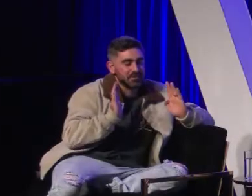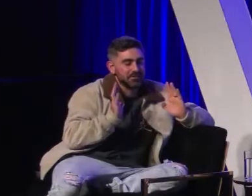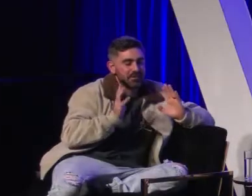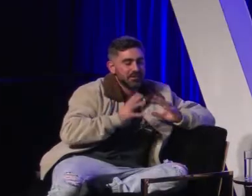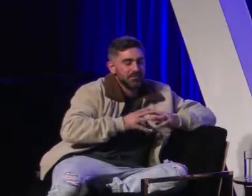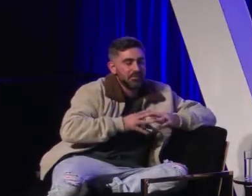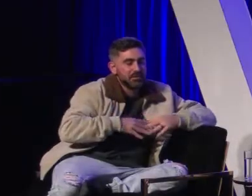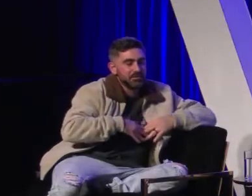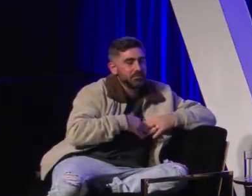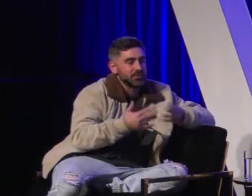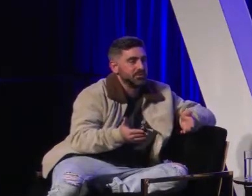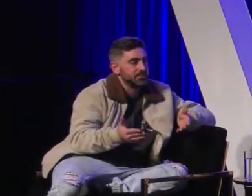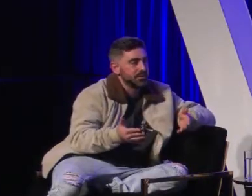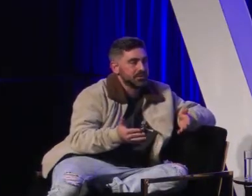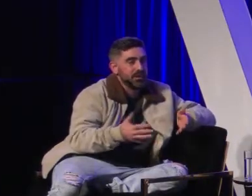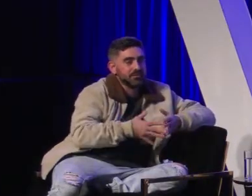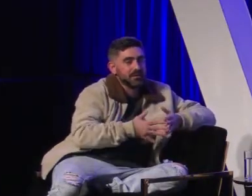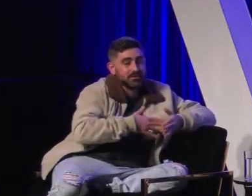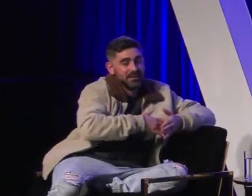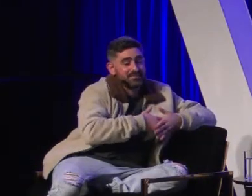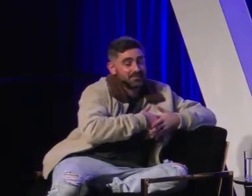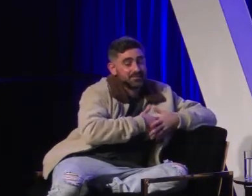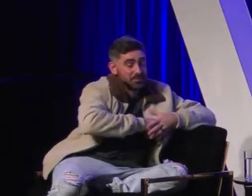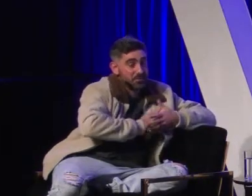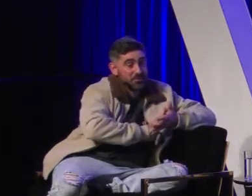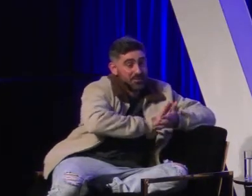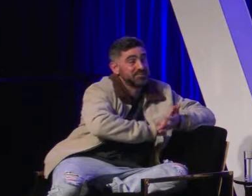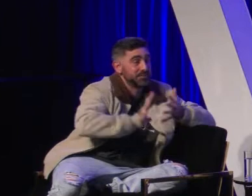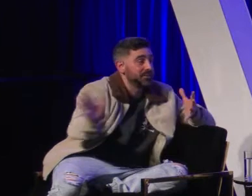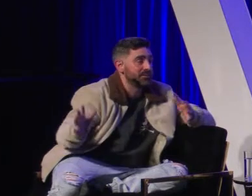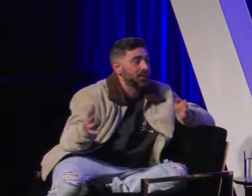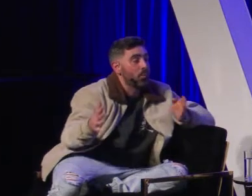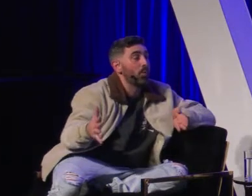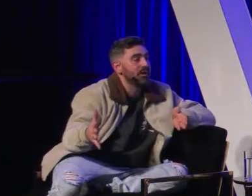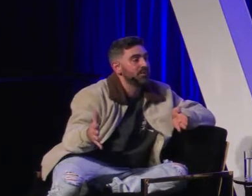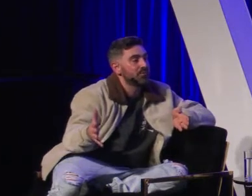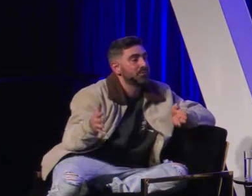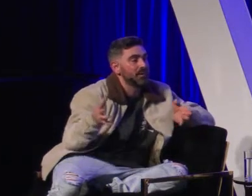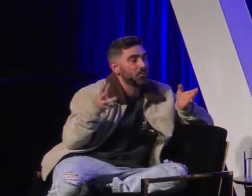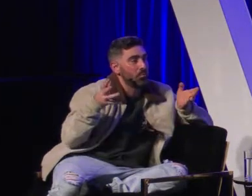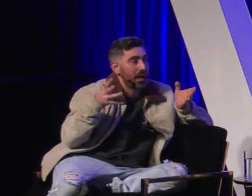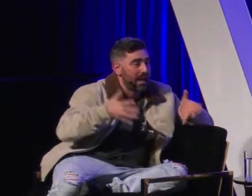of make the broader community and like as in the broader Australia aware of how